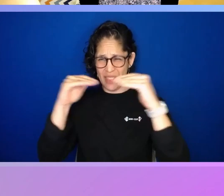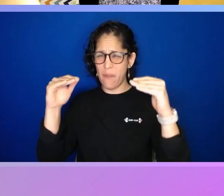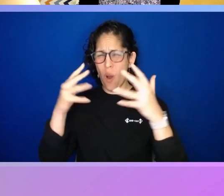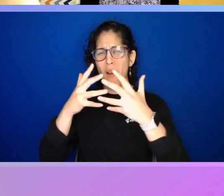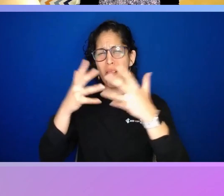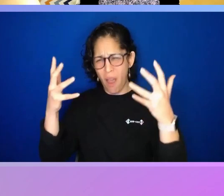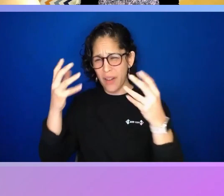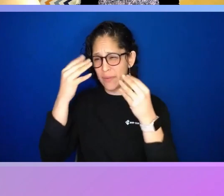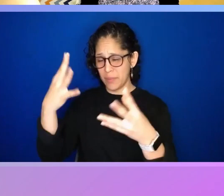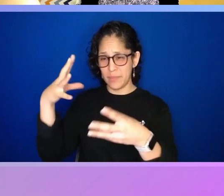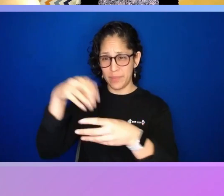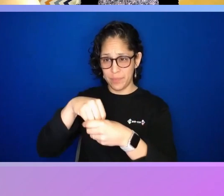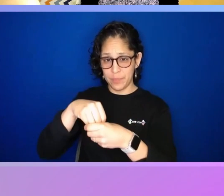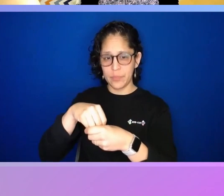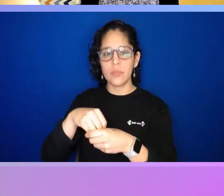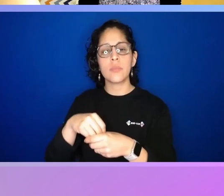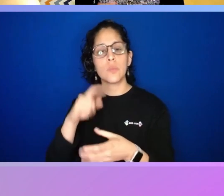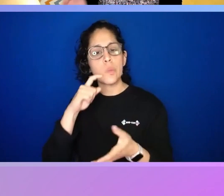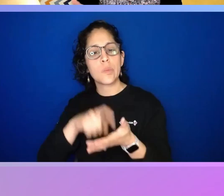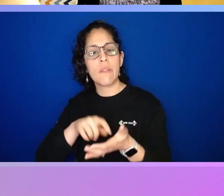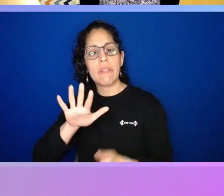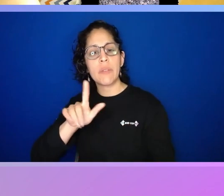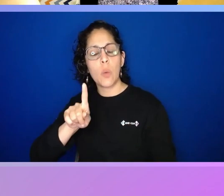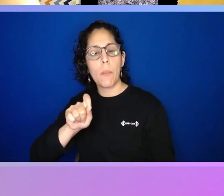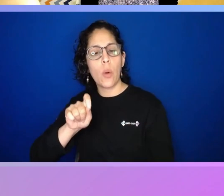information on elements that are hidden from me. So long